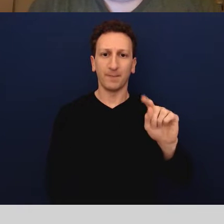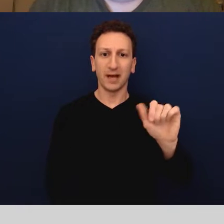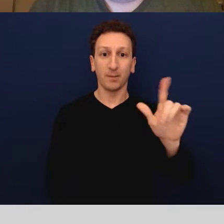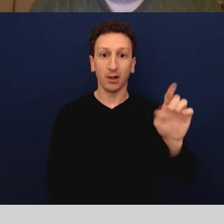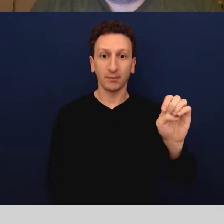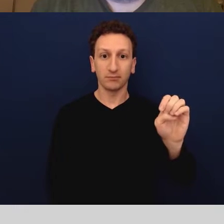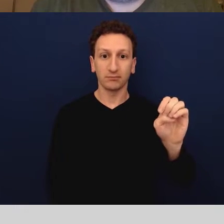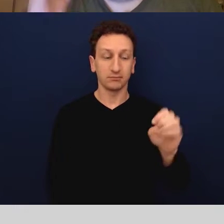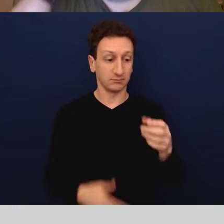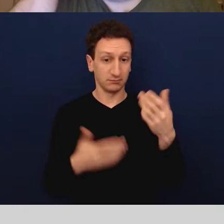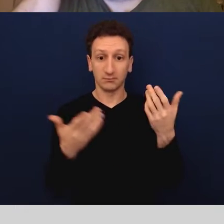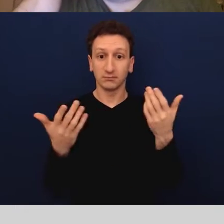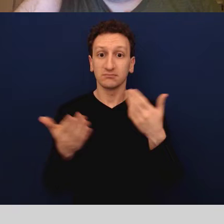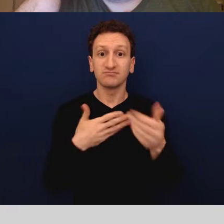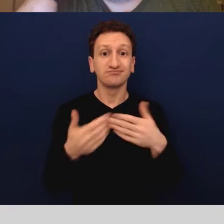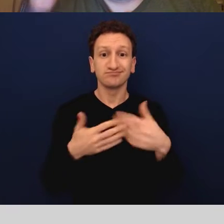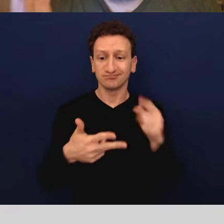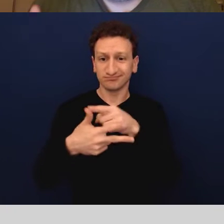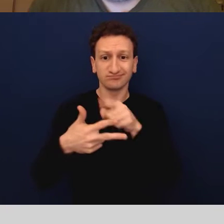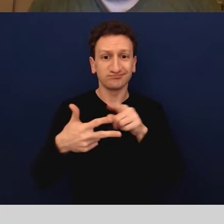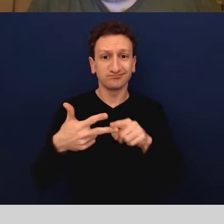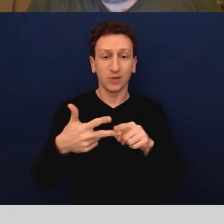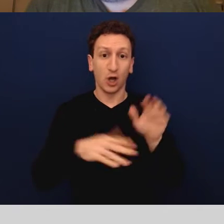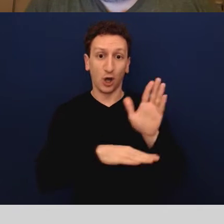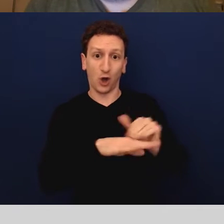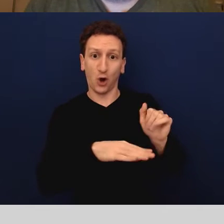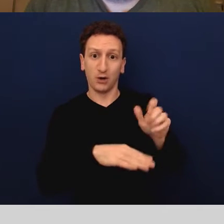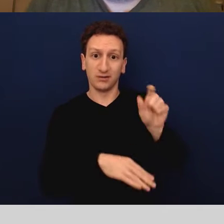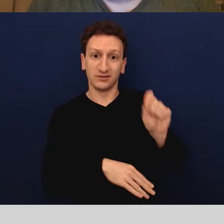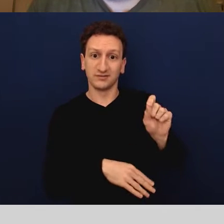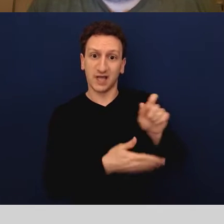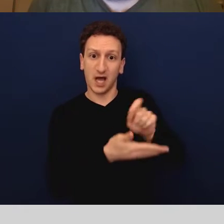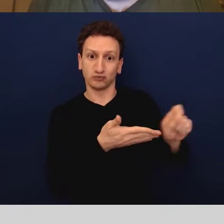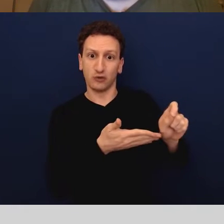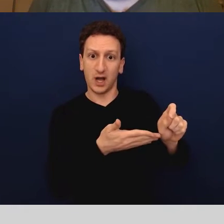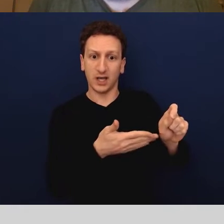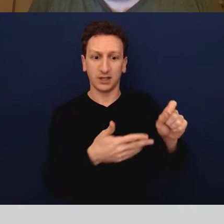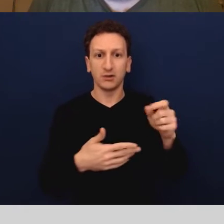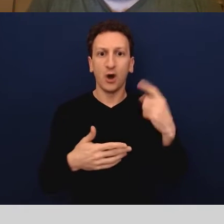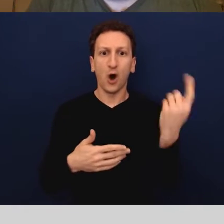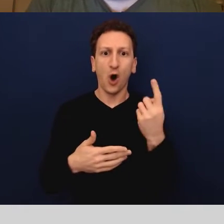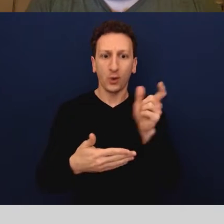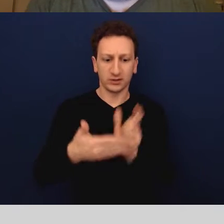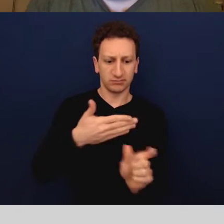When we call the function, then we get... But in the case of the right we get a number,